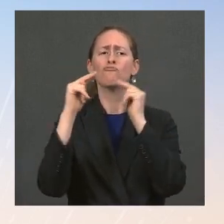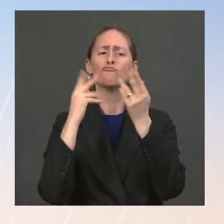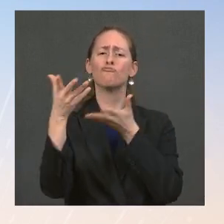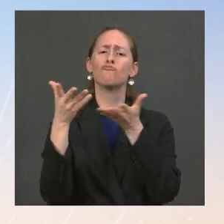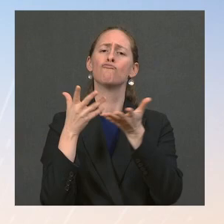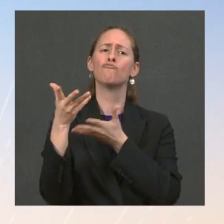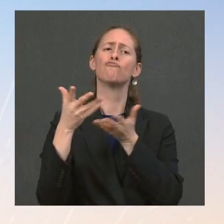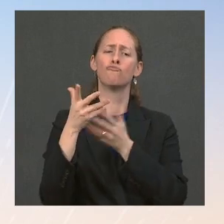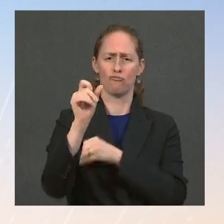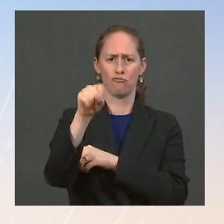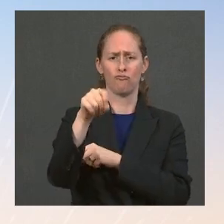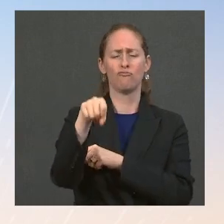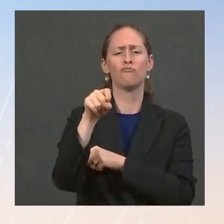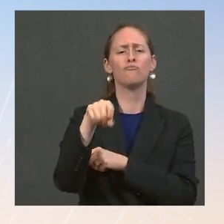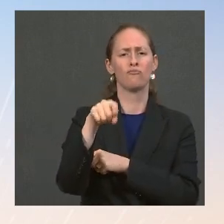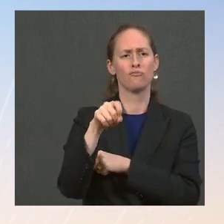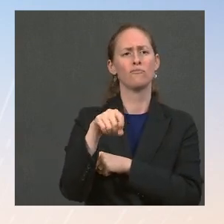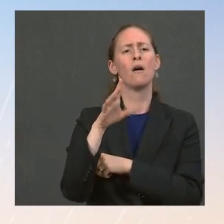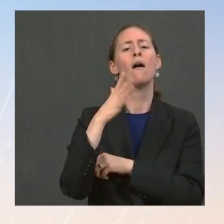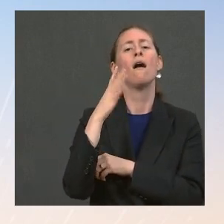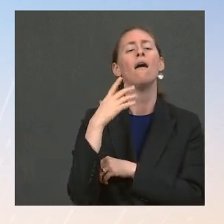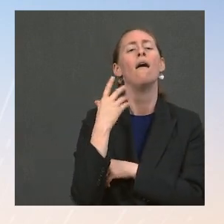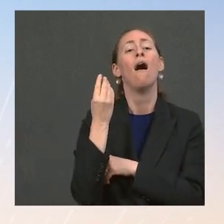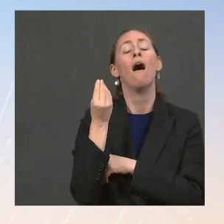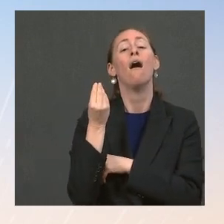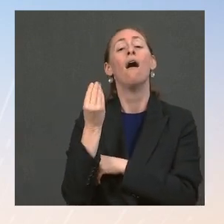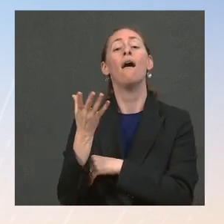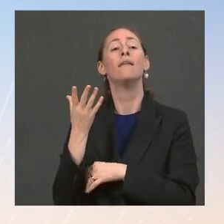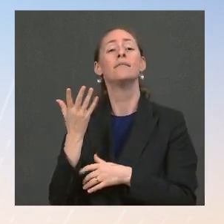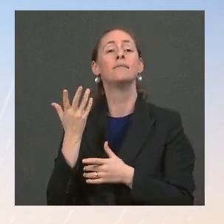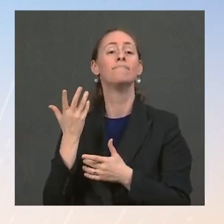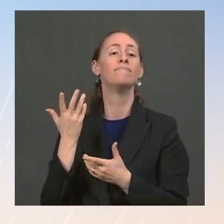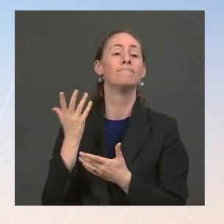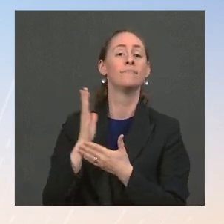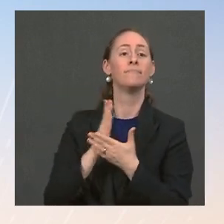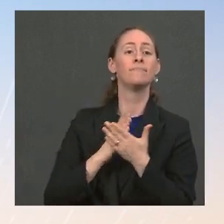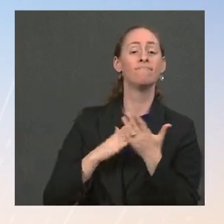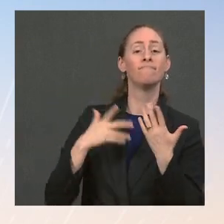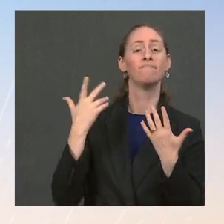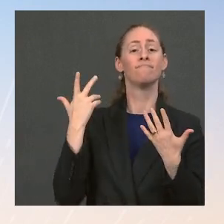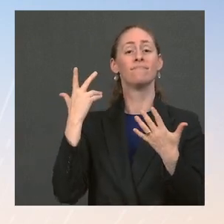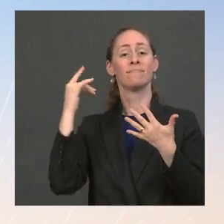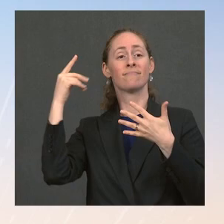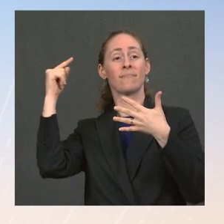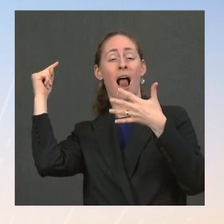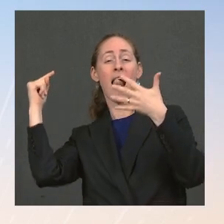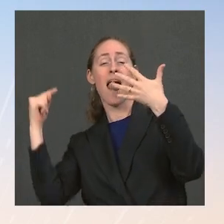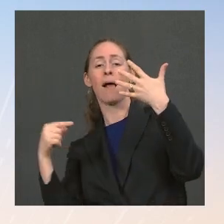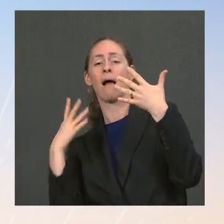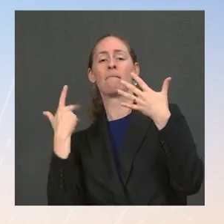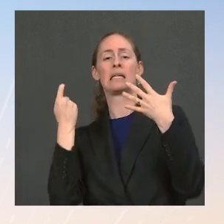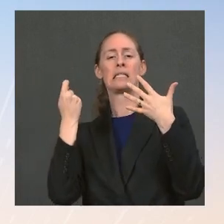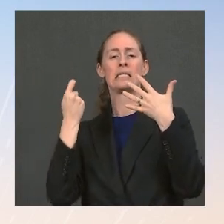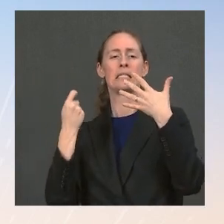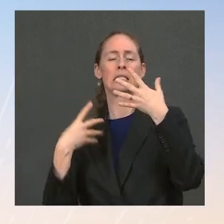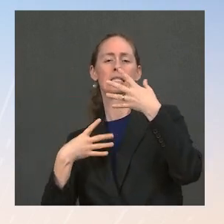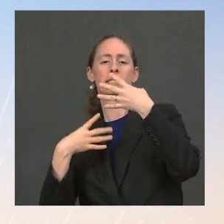have to come down from their expectations of what might be in a package, but some others have to come up. That's what compromise is all about.